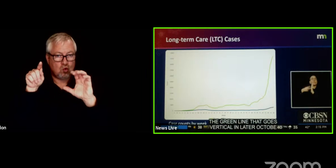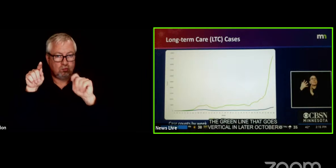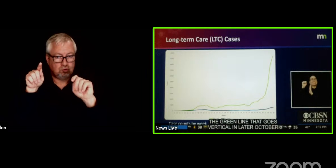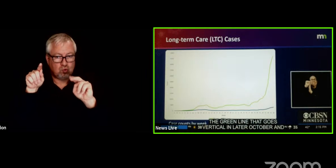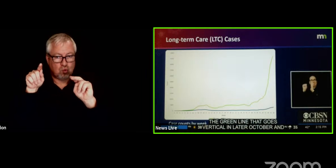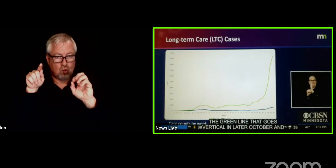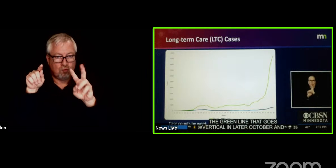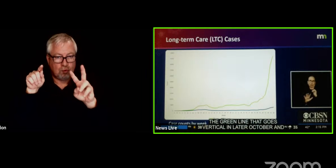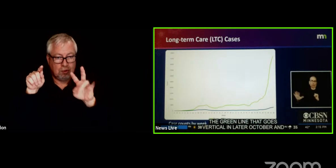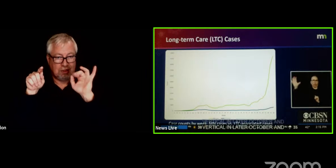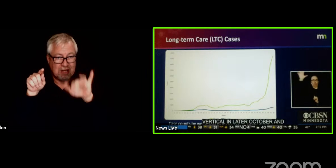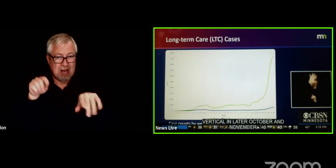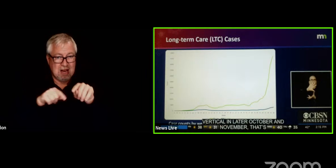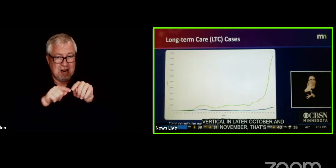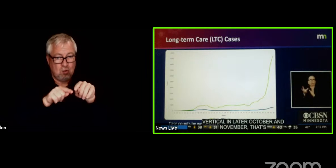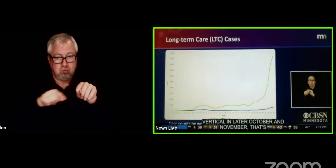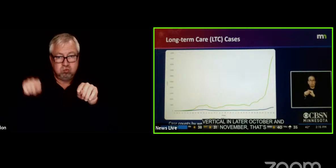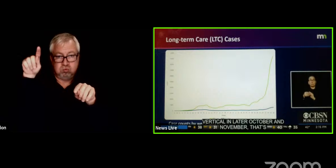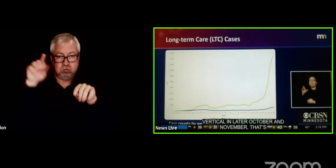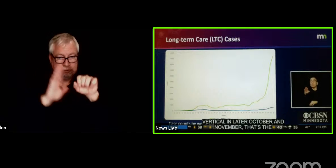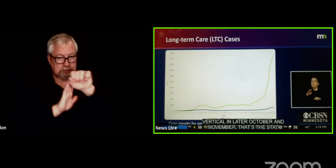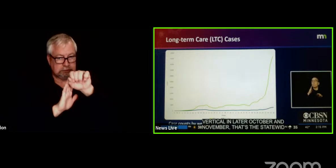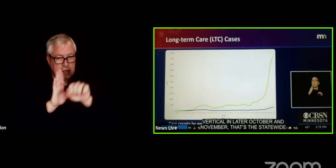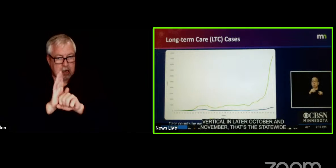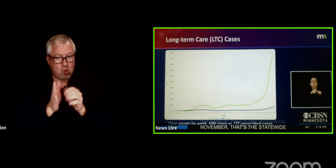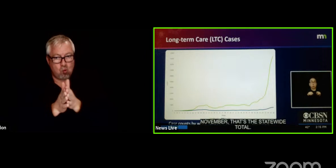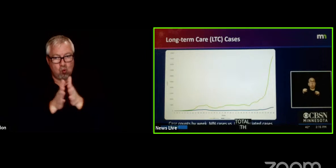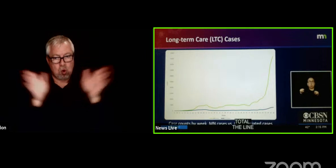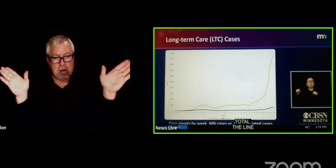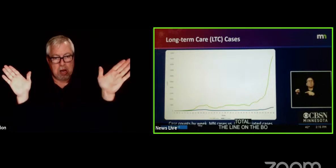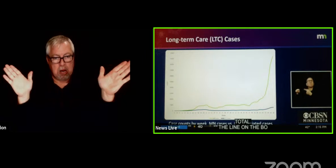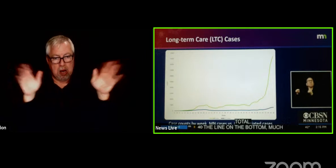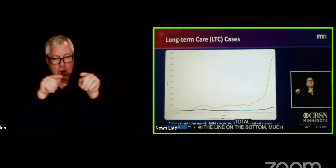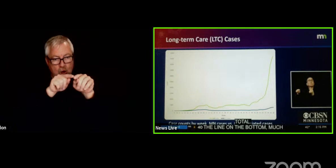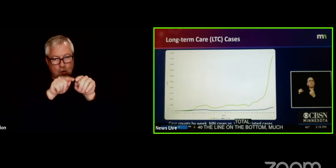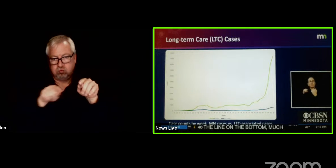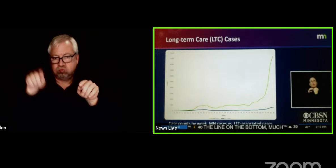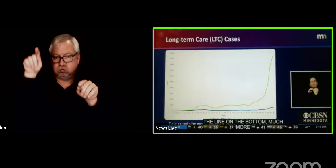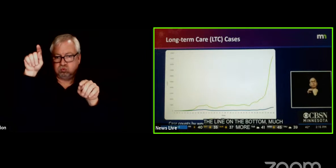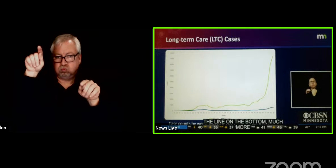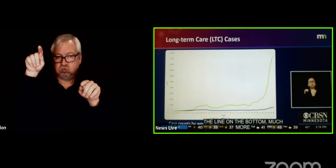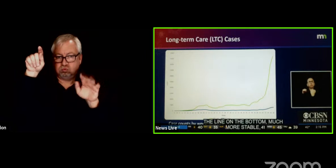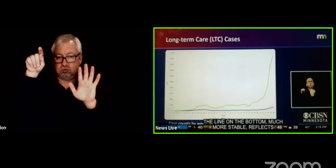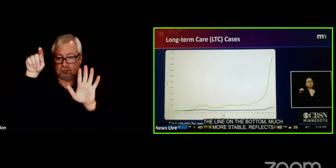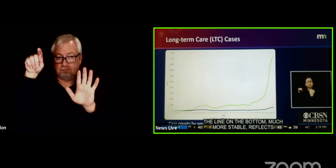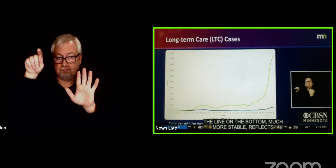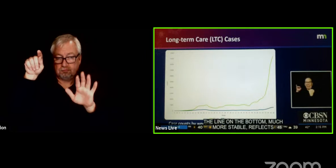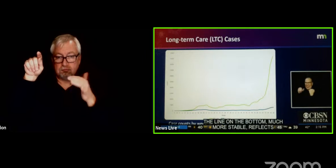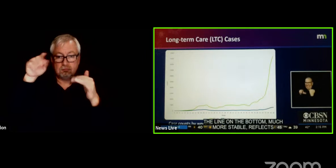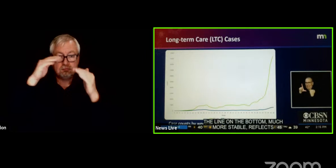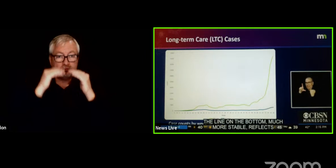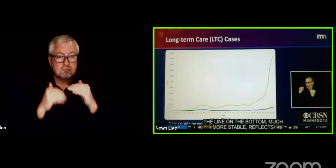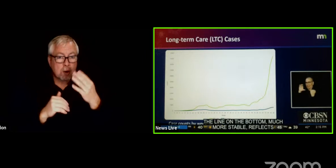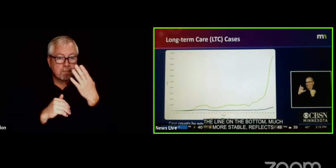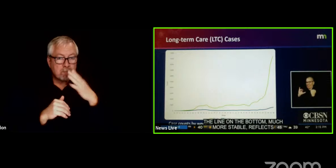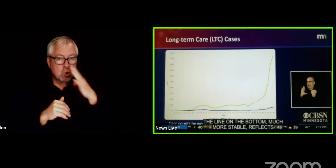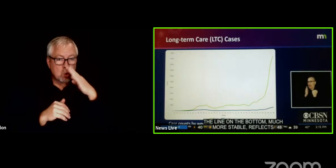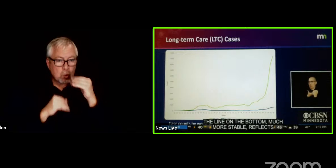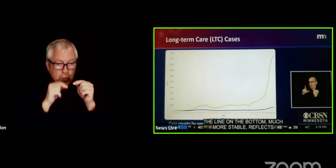MUCH MORE STABLE, REFLECTS THE NUMBER OF CASES IN LONG-TERM CARE FACILITIES. HOWEVER, YOU CAN SEE THAT LINE STARTING TO PICK UP, AS WELL.